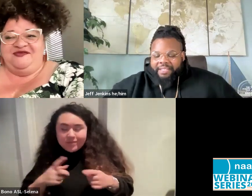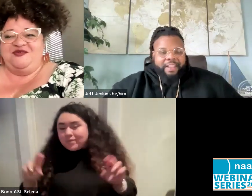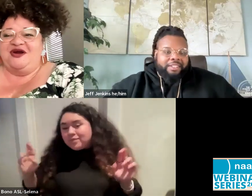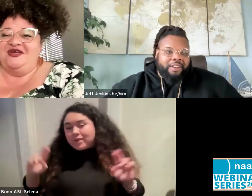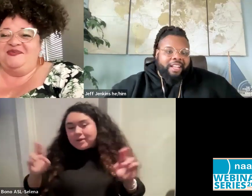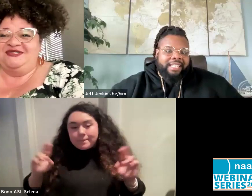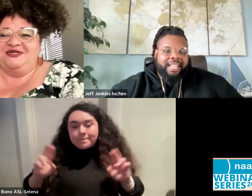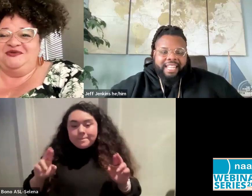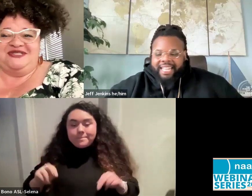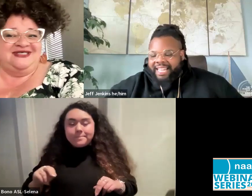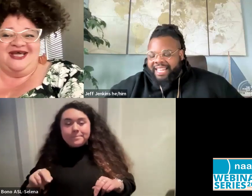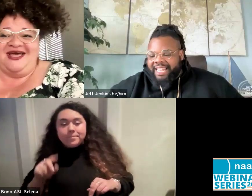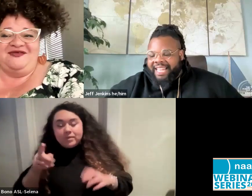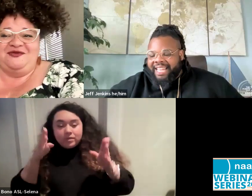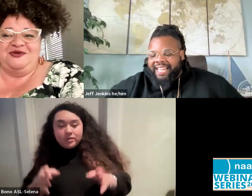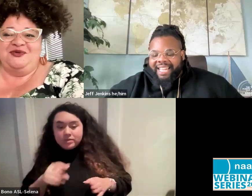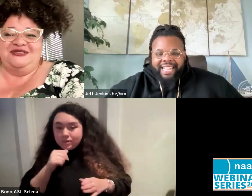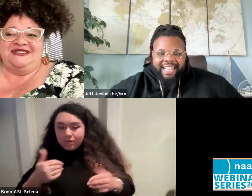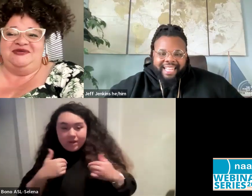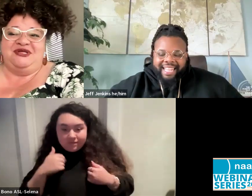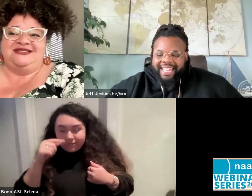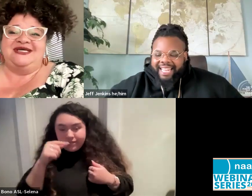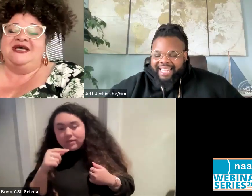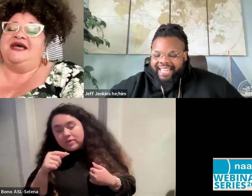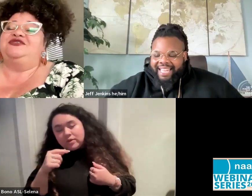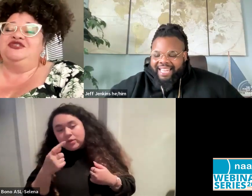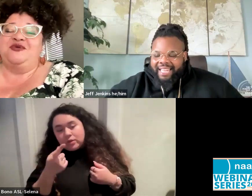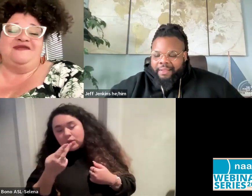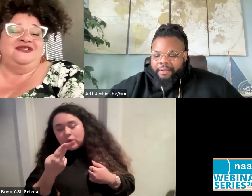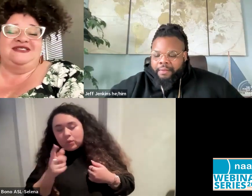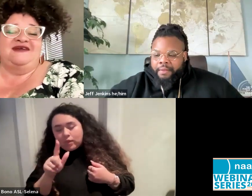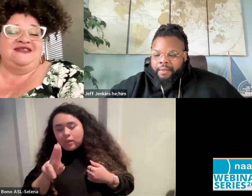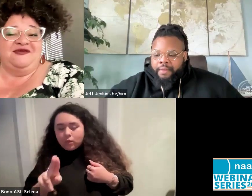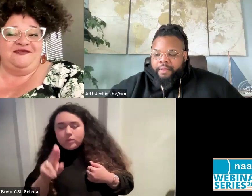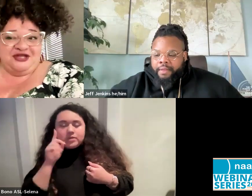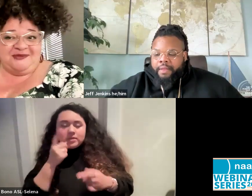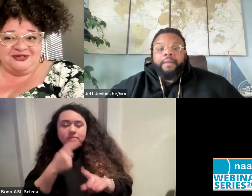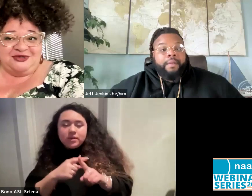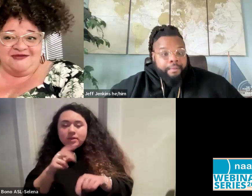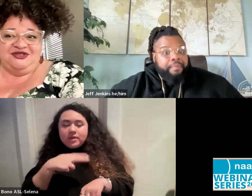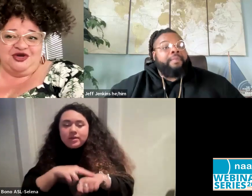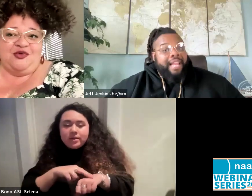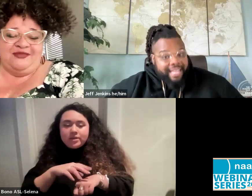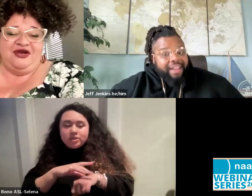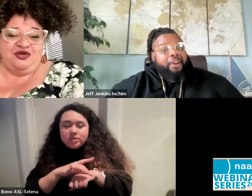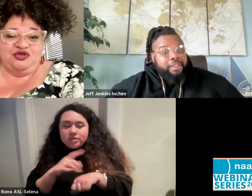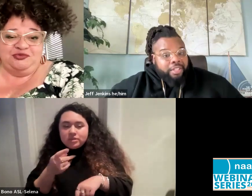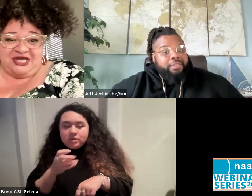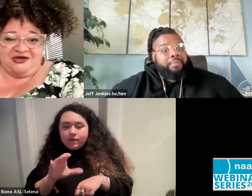If you are a person who does not have Hulu or Disney Plus, National Geographic does have some of the full episodes of the show on there.